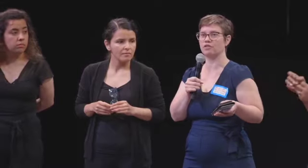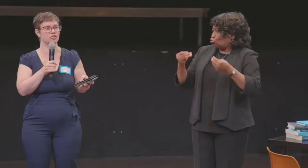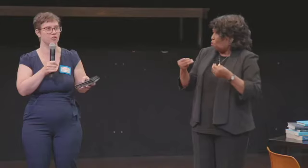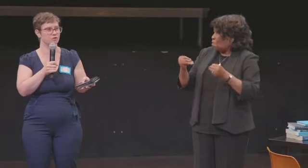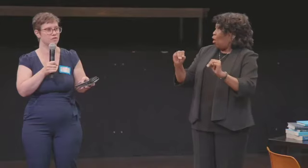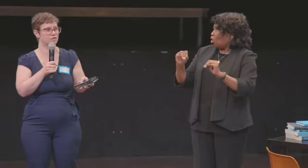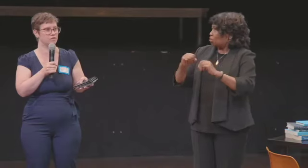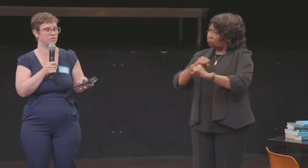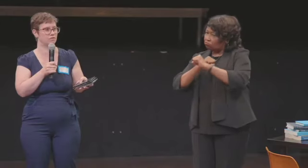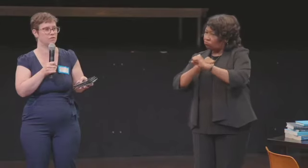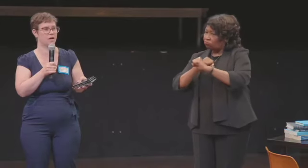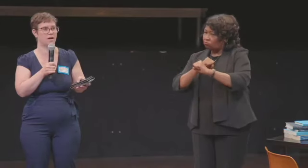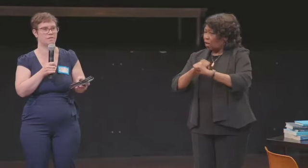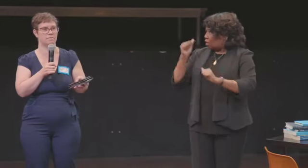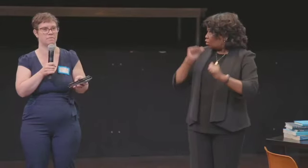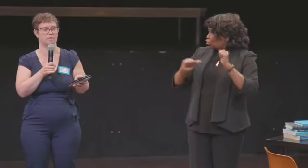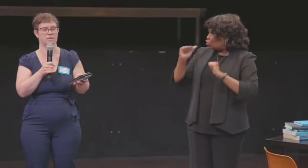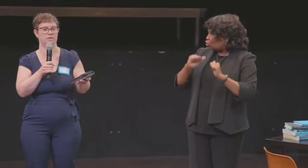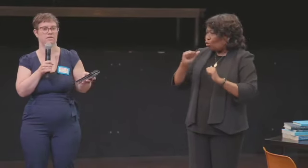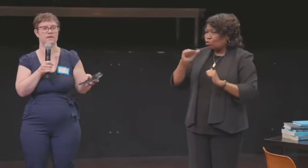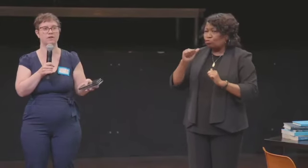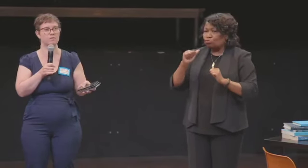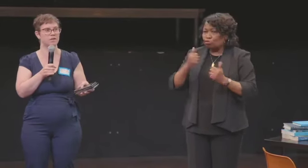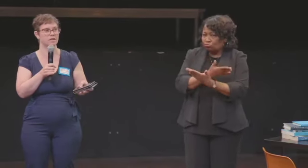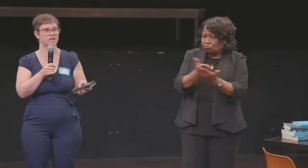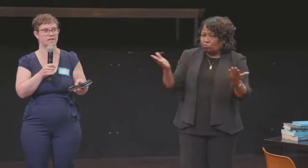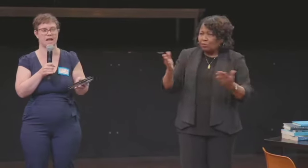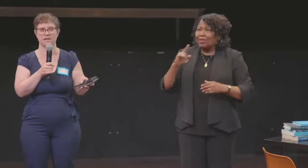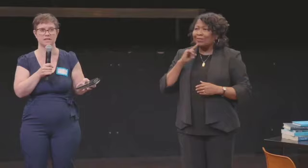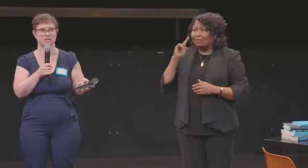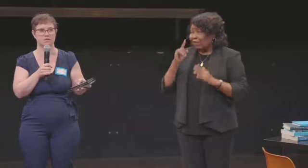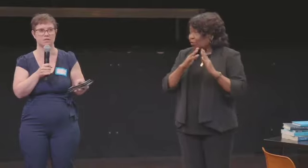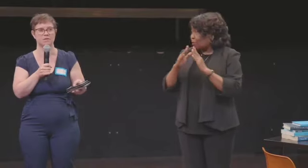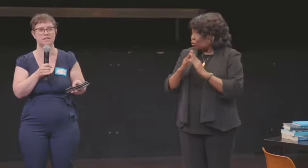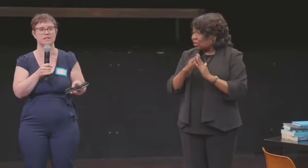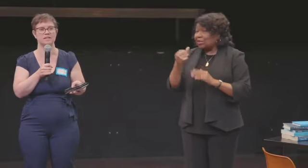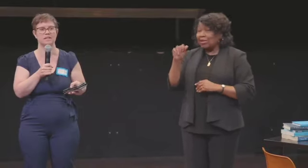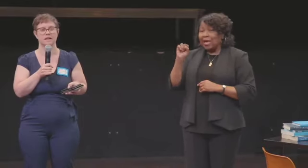their shows to deaf communities and ASL-user communities,